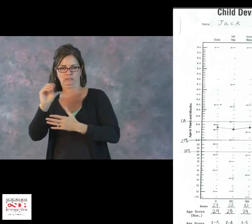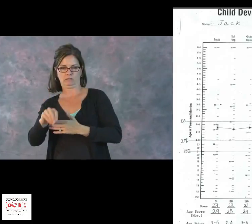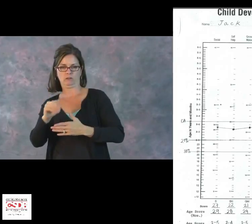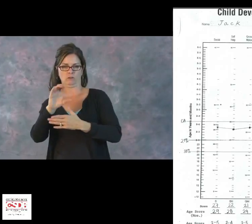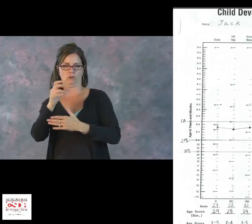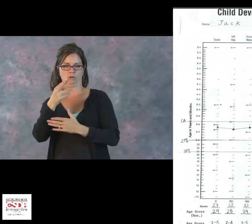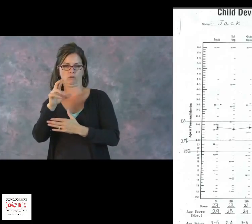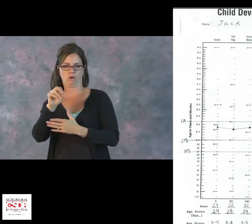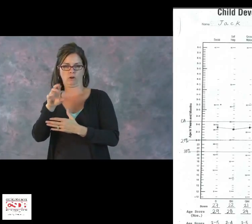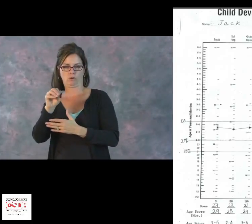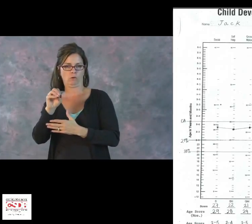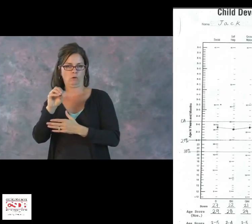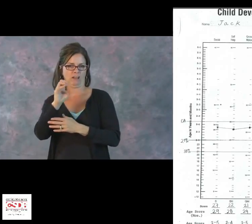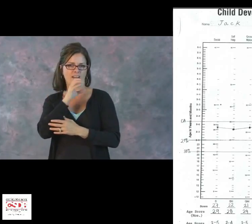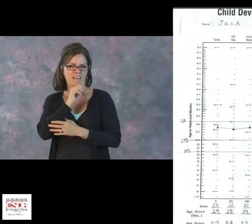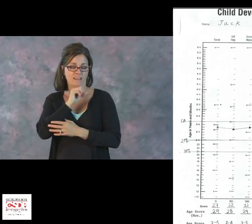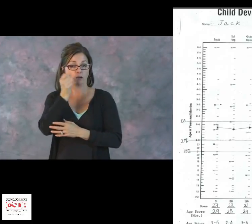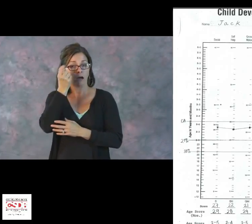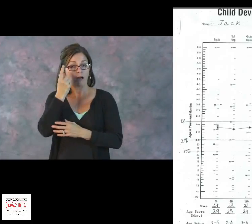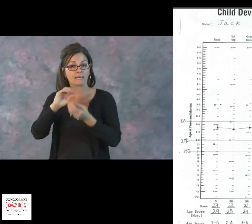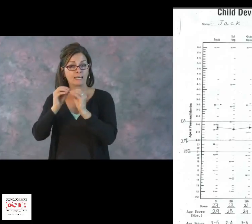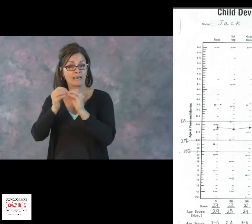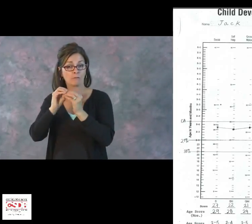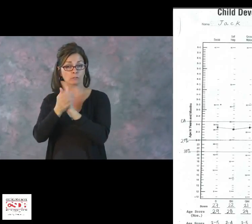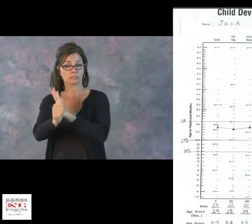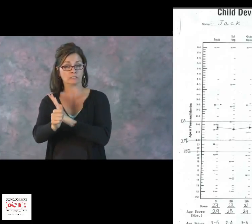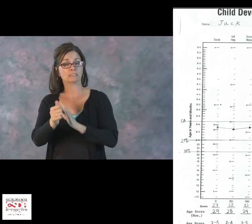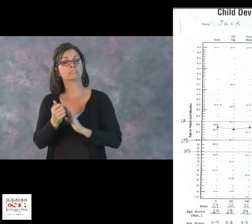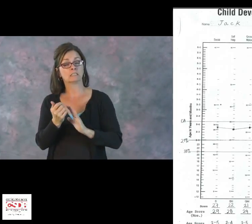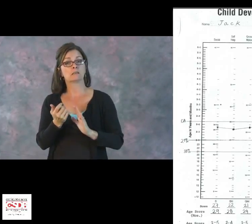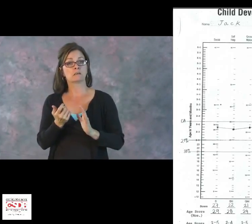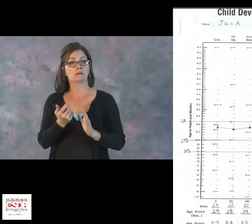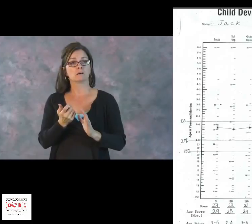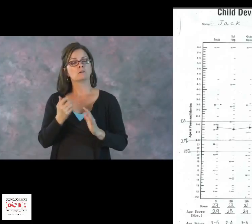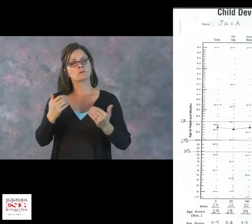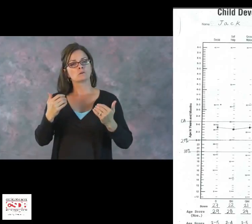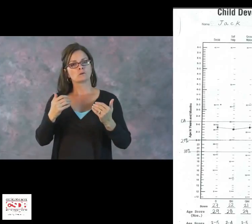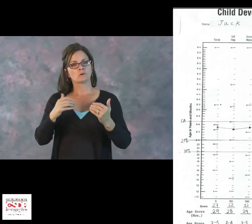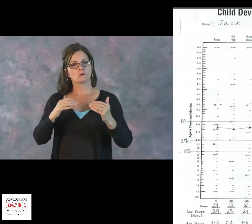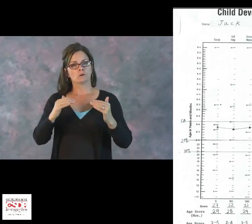His Number skills, however, are falling a bit below